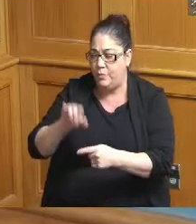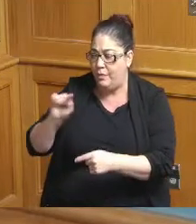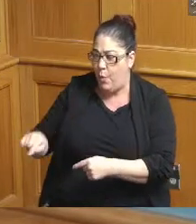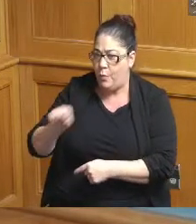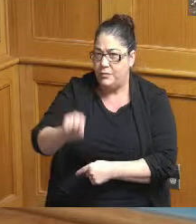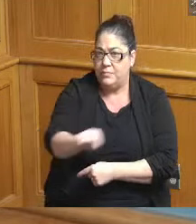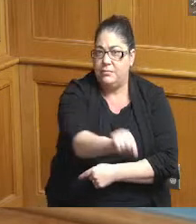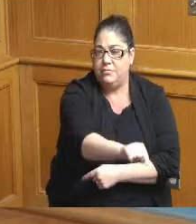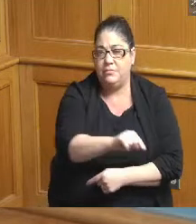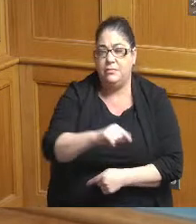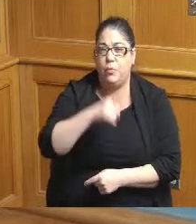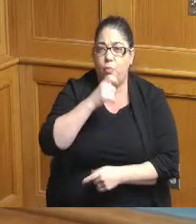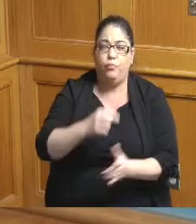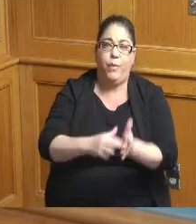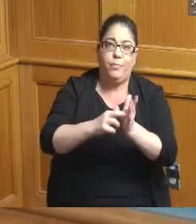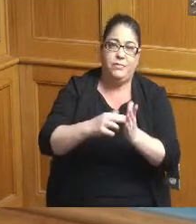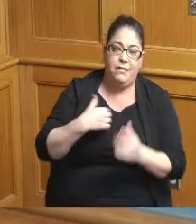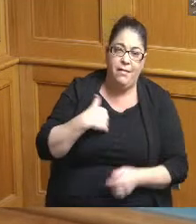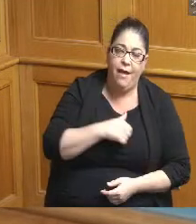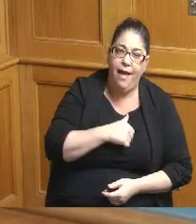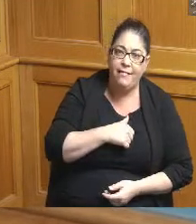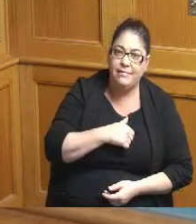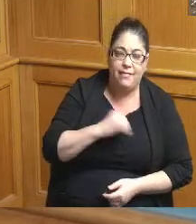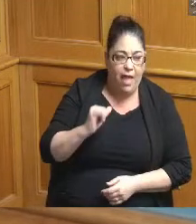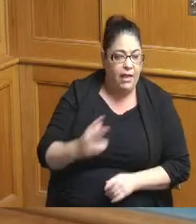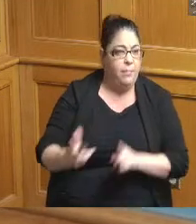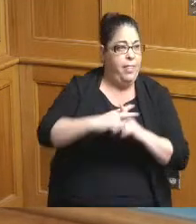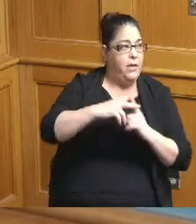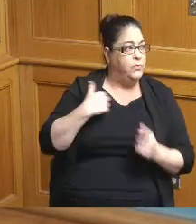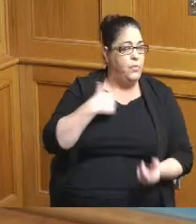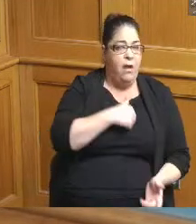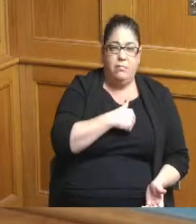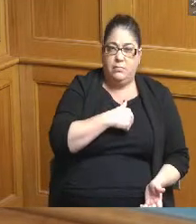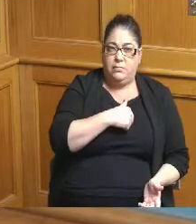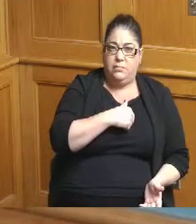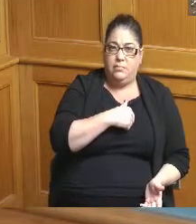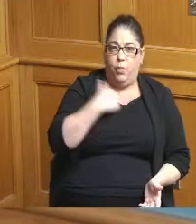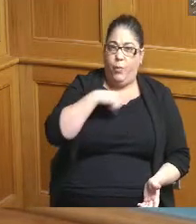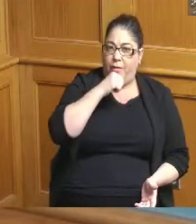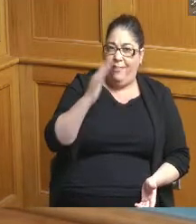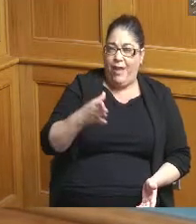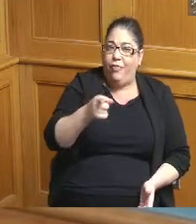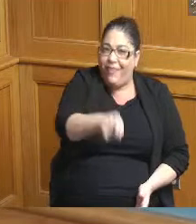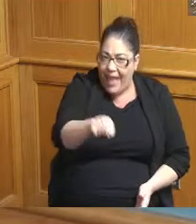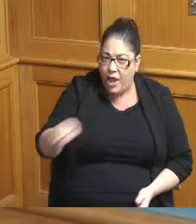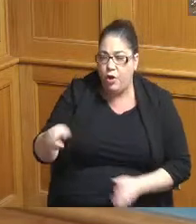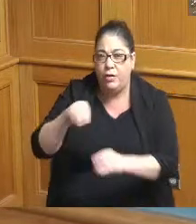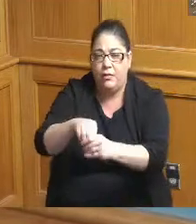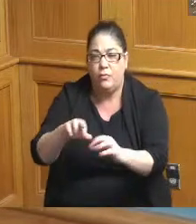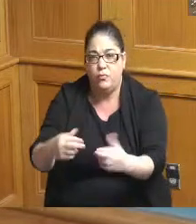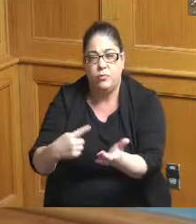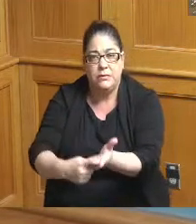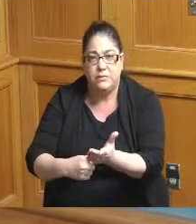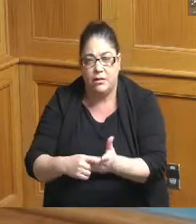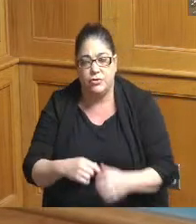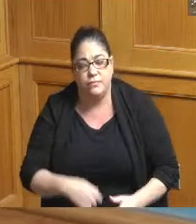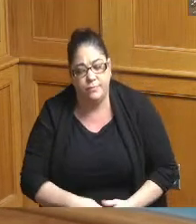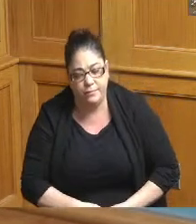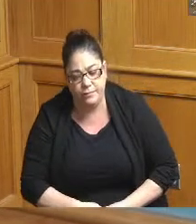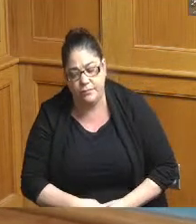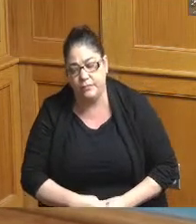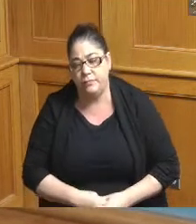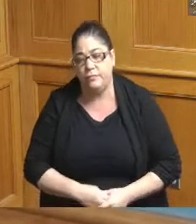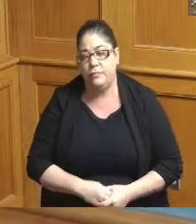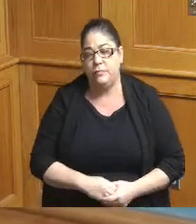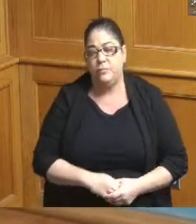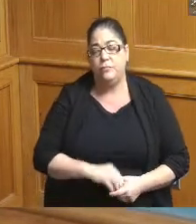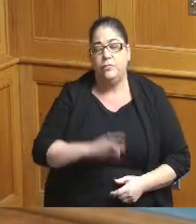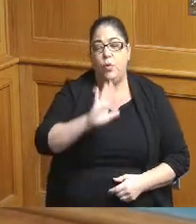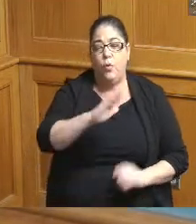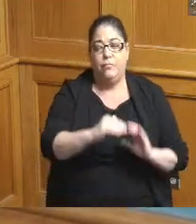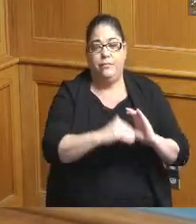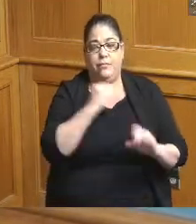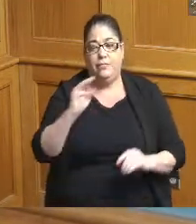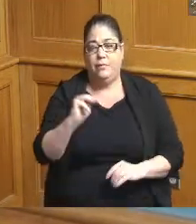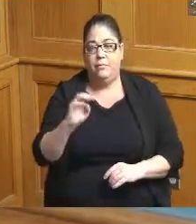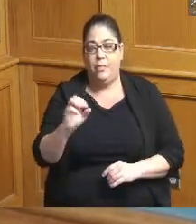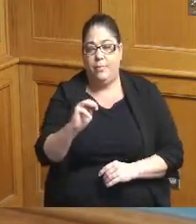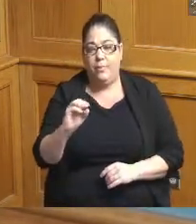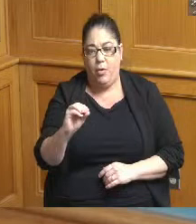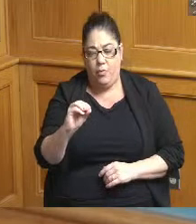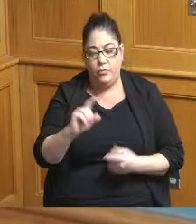but apply to us if you go on in your your your memo to us you indicate for the five minutes